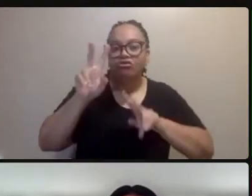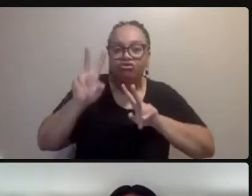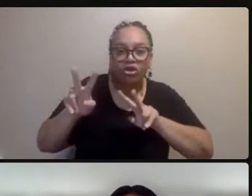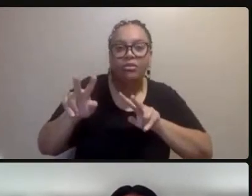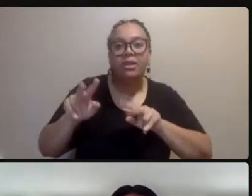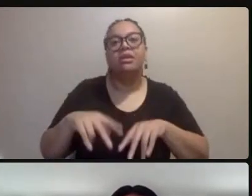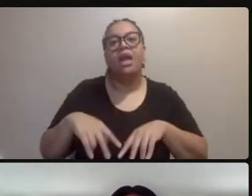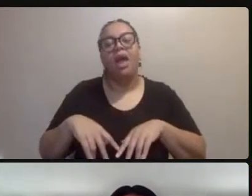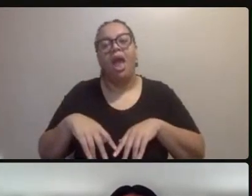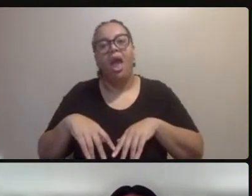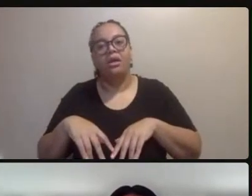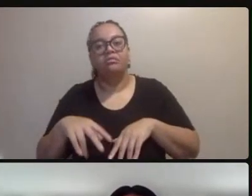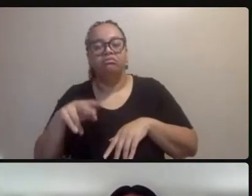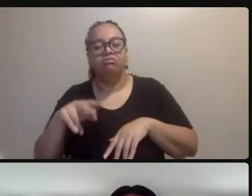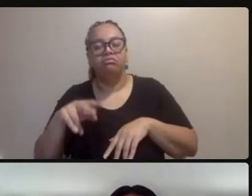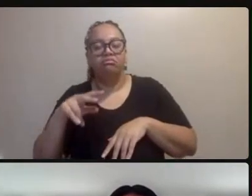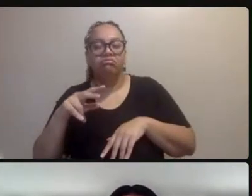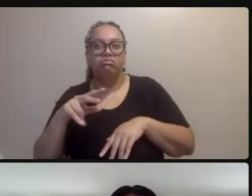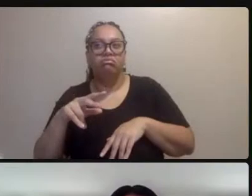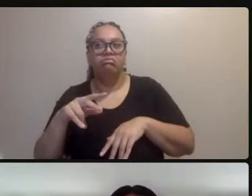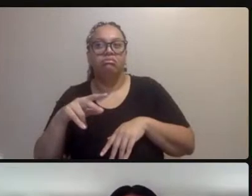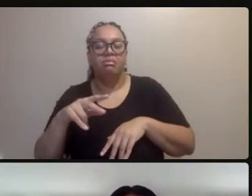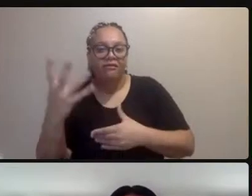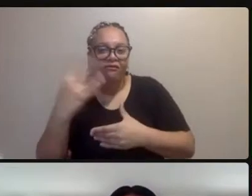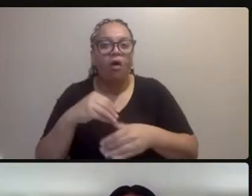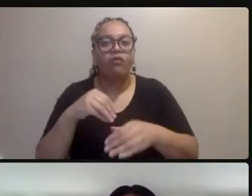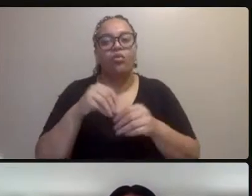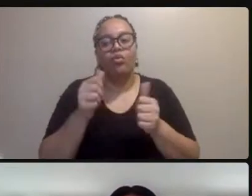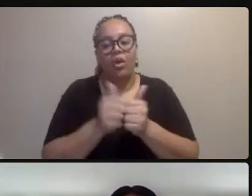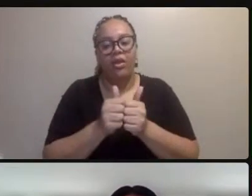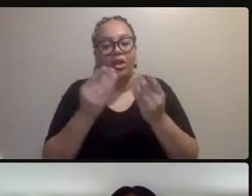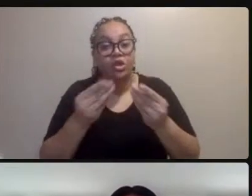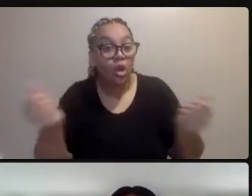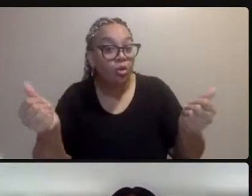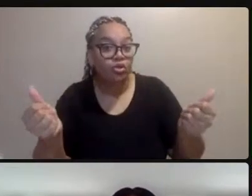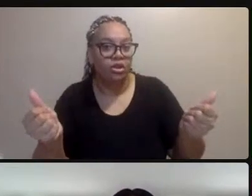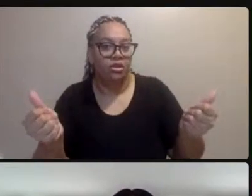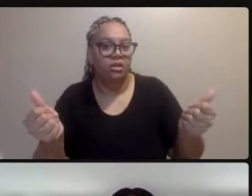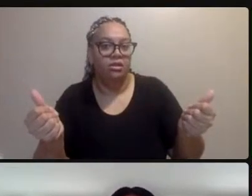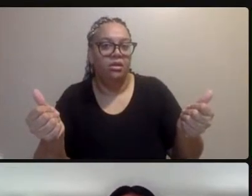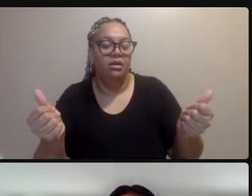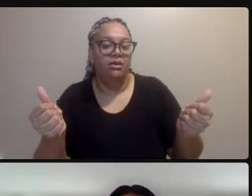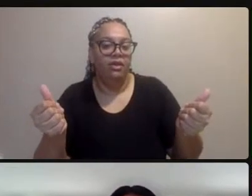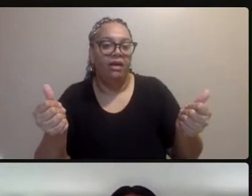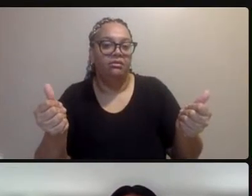LISTEN TO THEIR INTENT LESSON